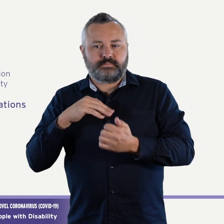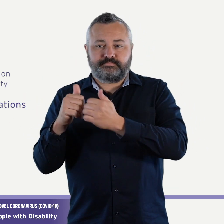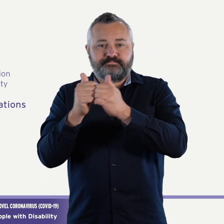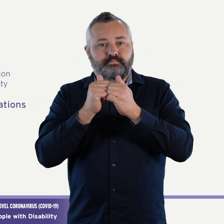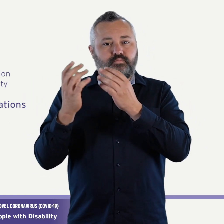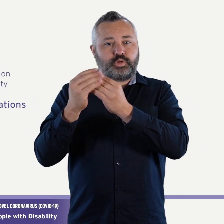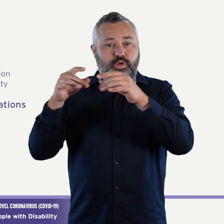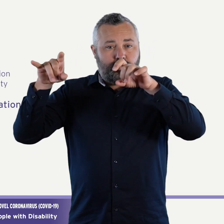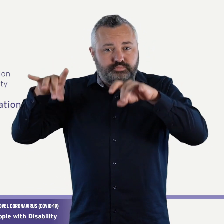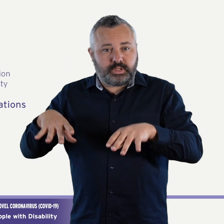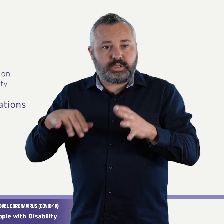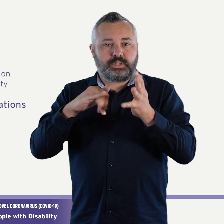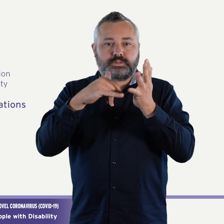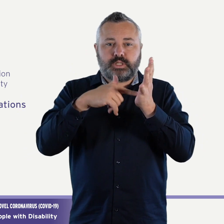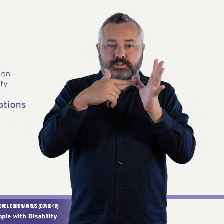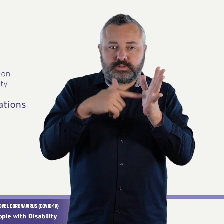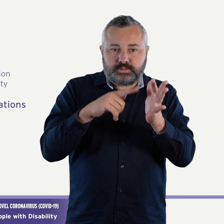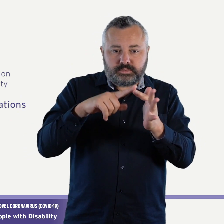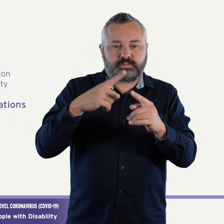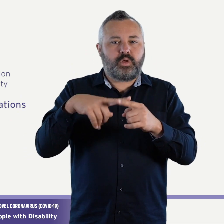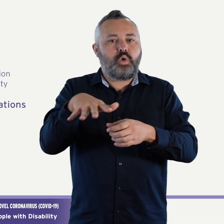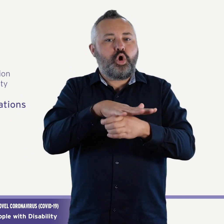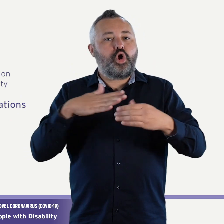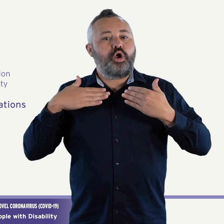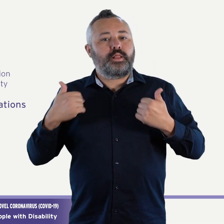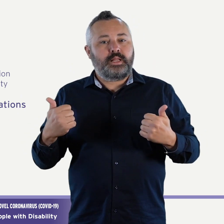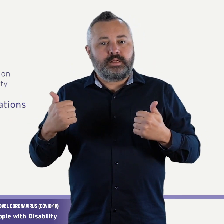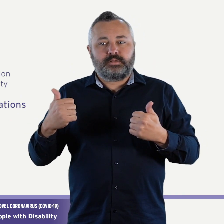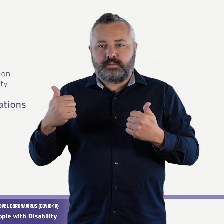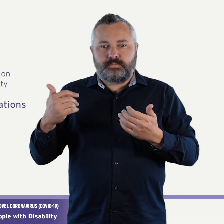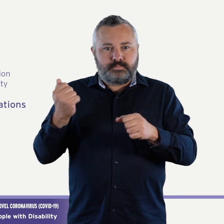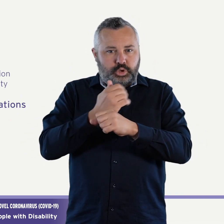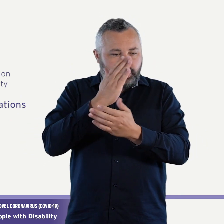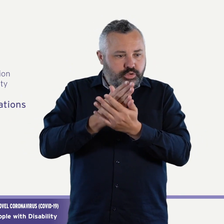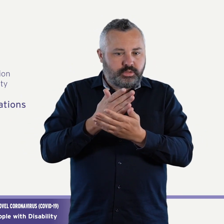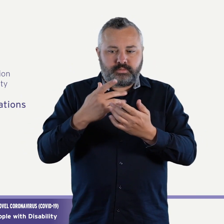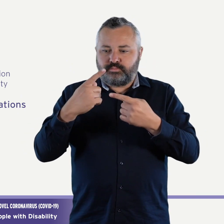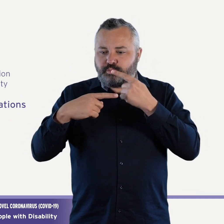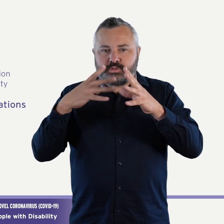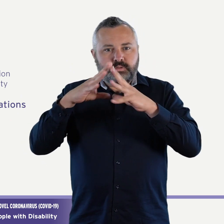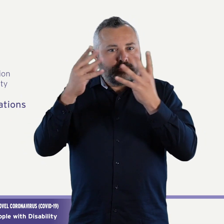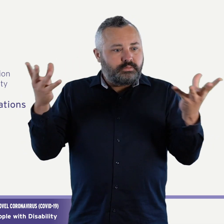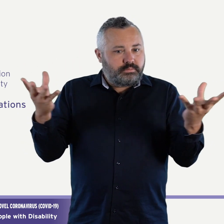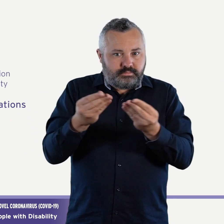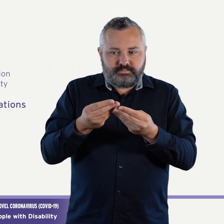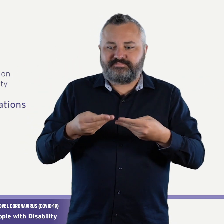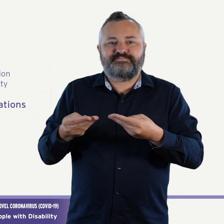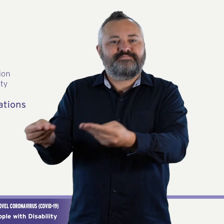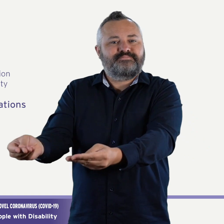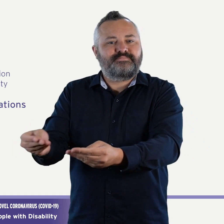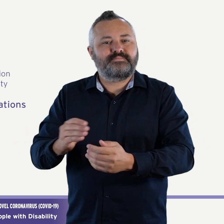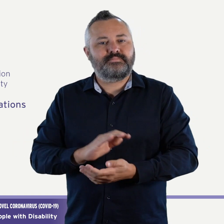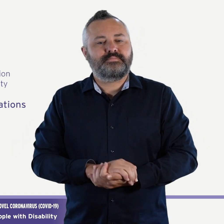Coordinate resource development and dissemination between national, state and local health authorities.